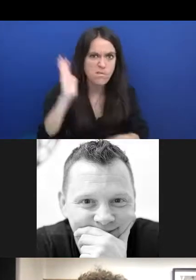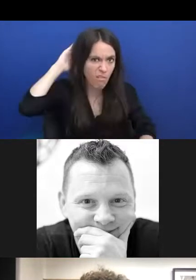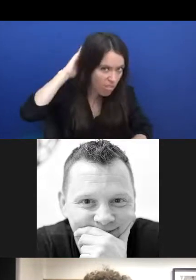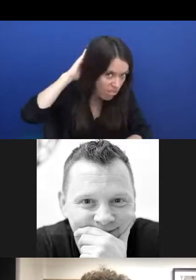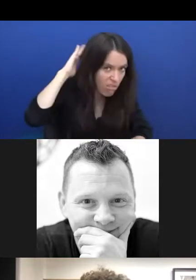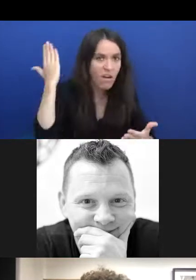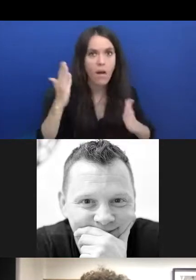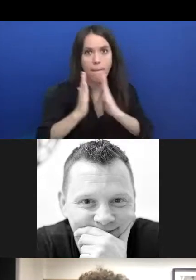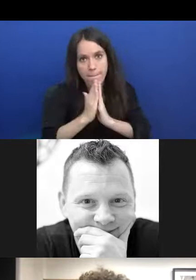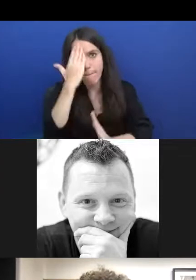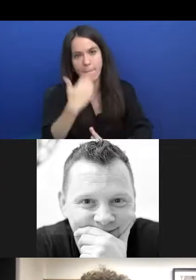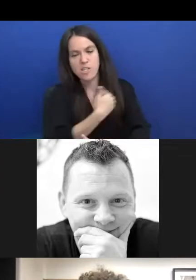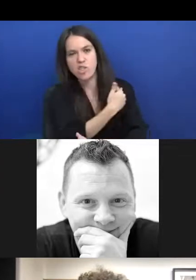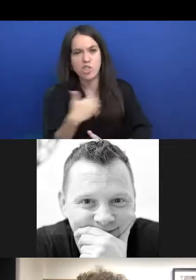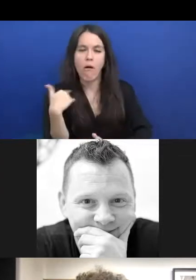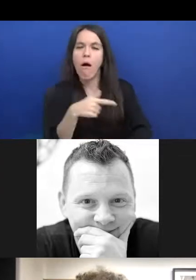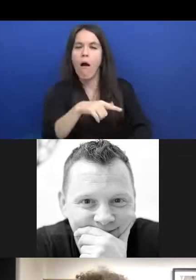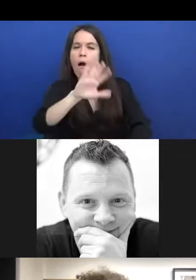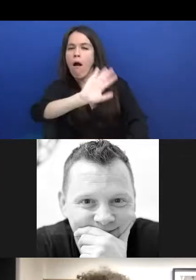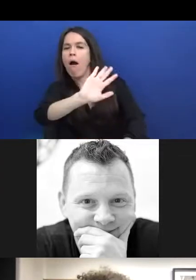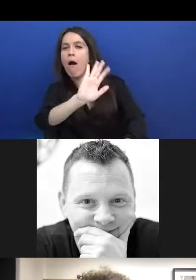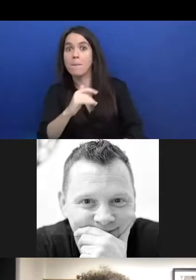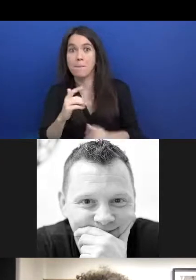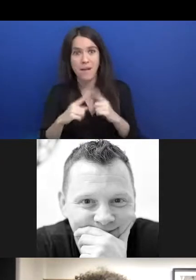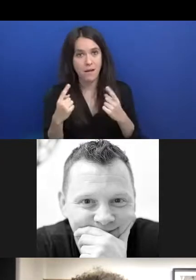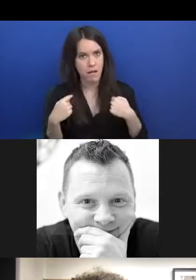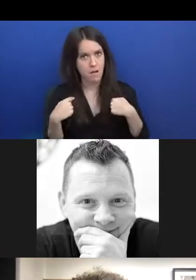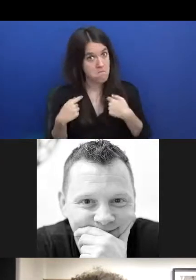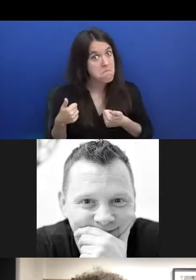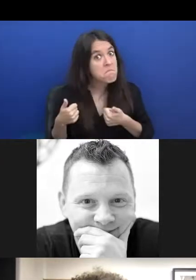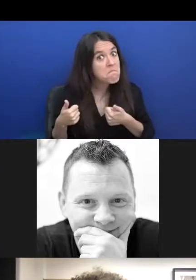we're doing right now is very hard for us to think about but I think one of the great